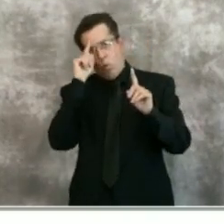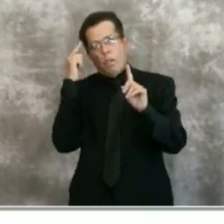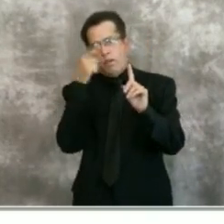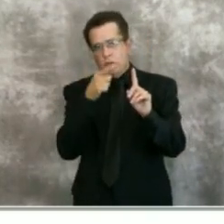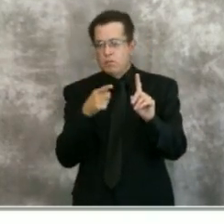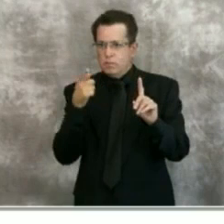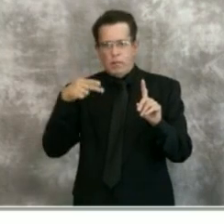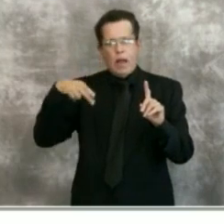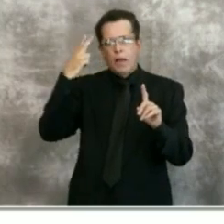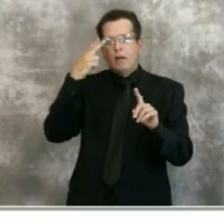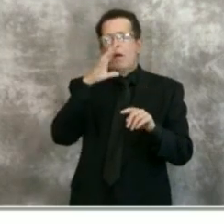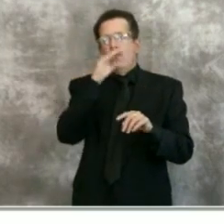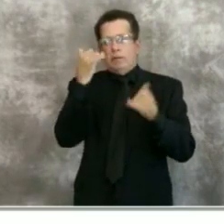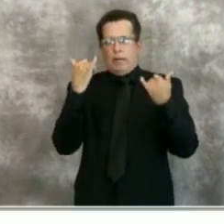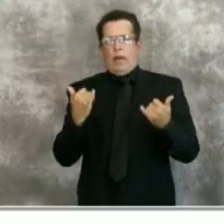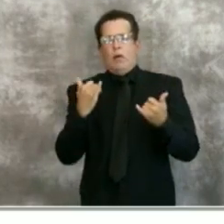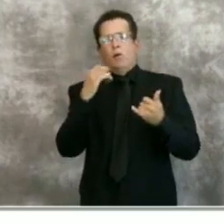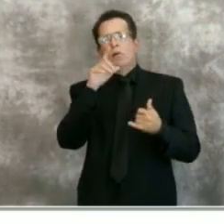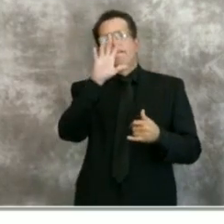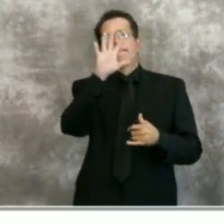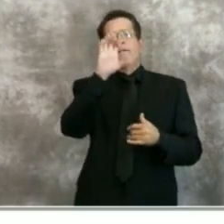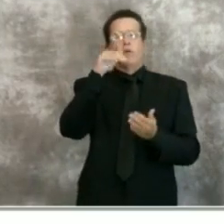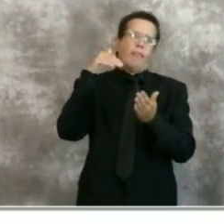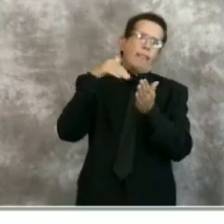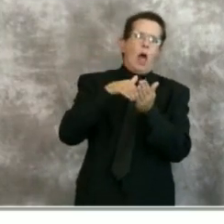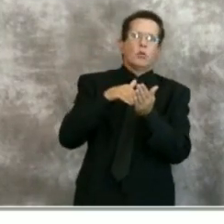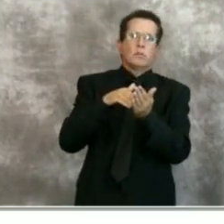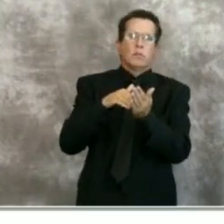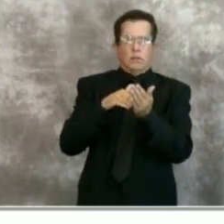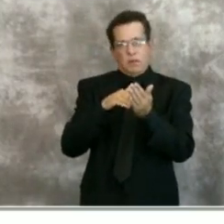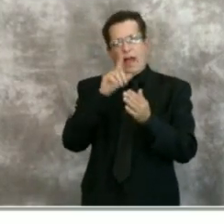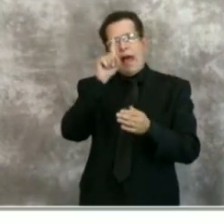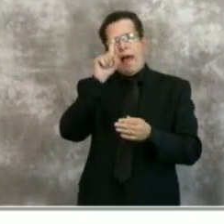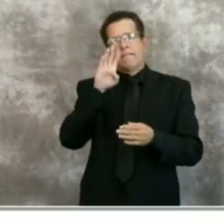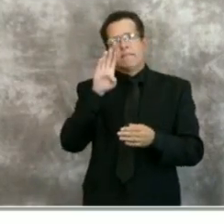DAY AVERAGE IS IT OVER 8900 AGAIN WELL IN EXCESS OF OUR INITIAL GOAL. WE ALSO TODAY